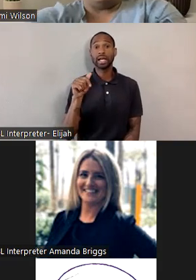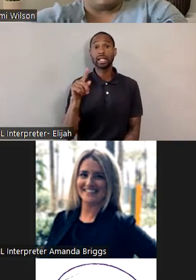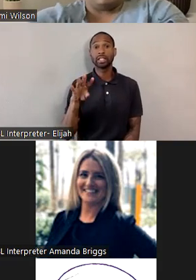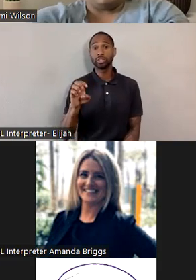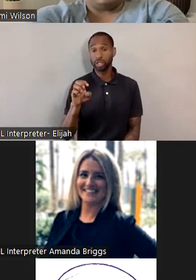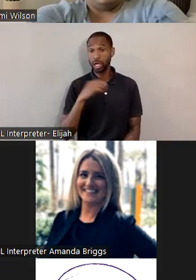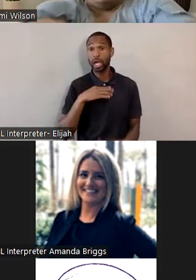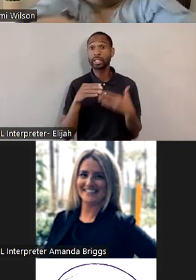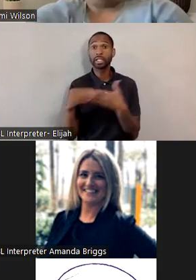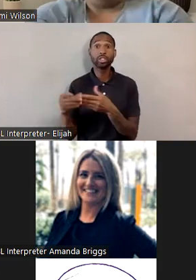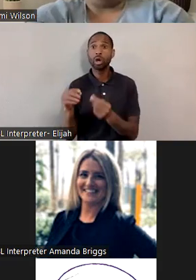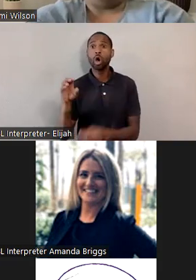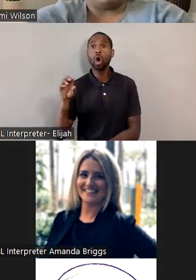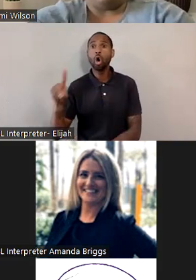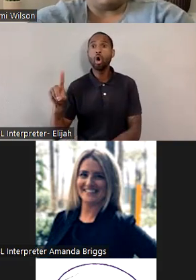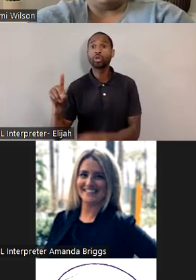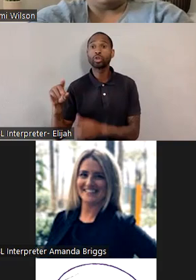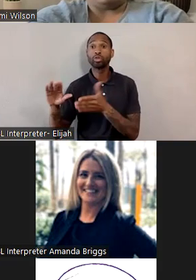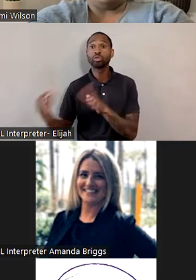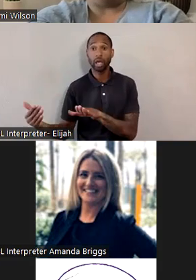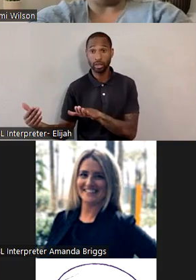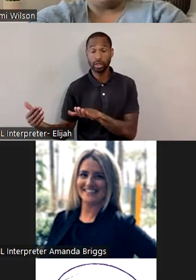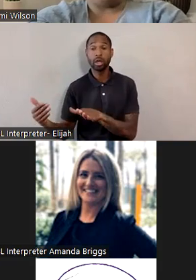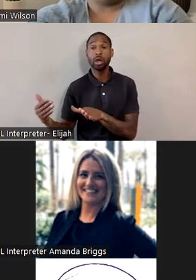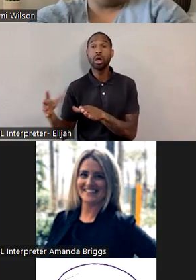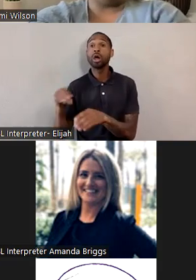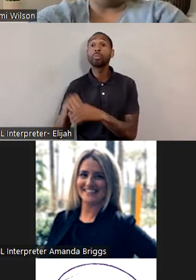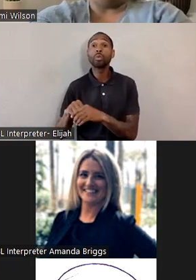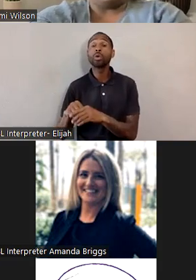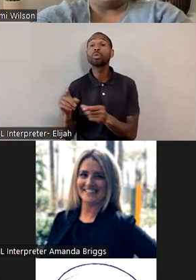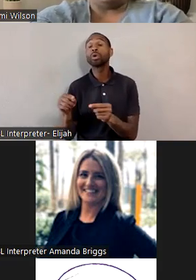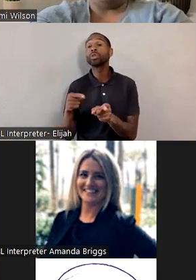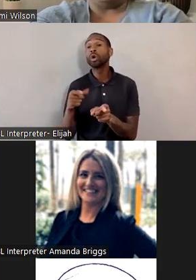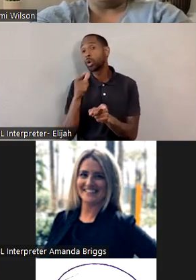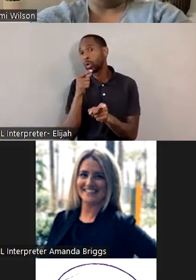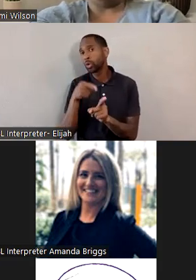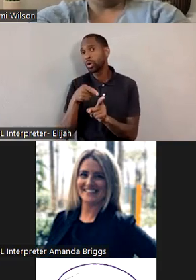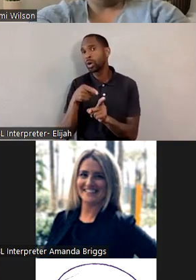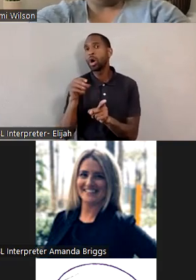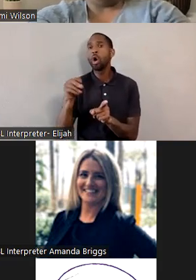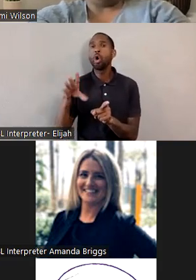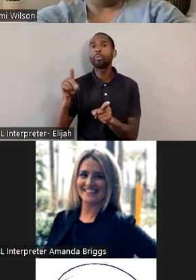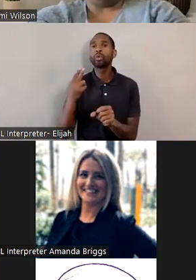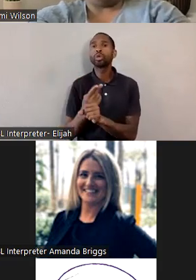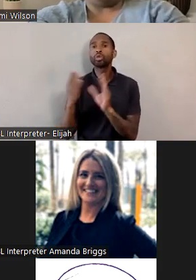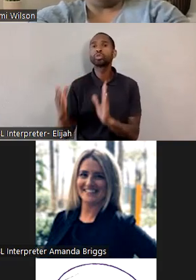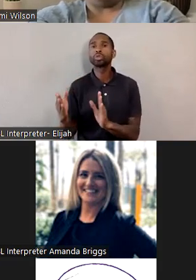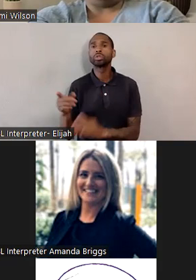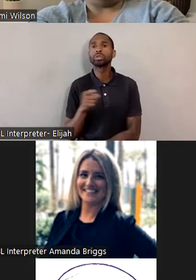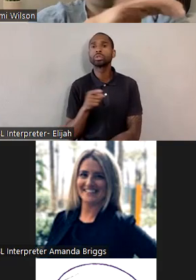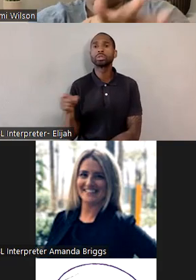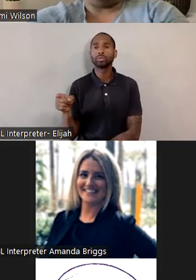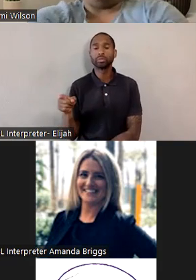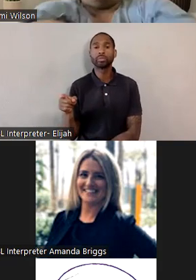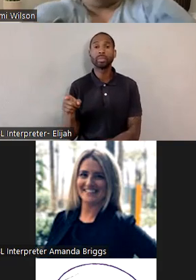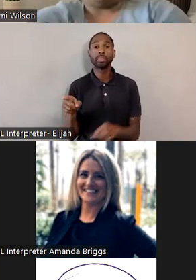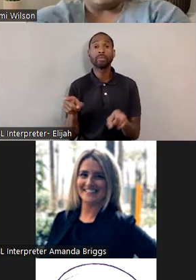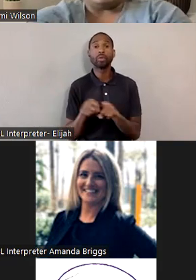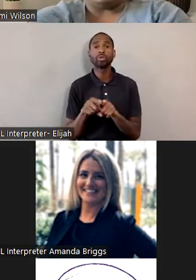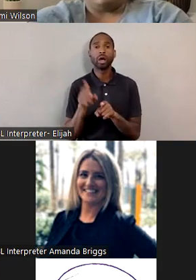deaths, primarily among opioid users. And so I put some stats in there